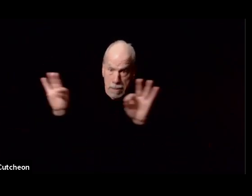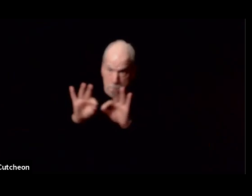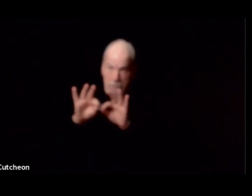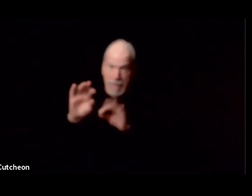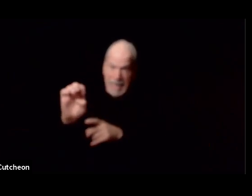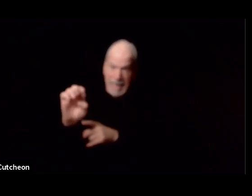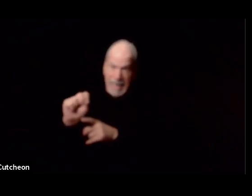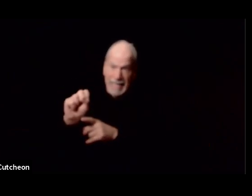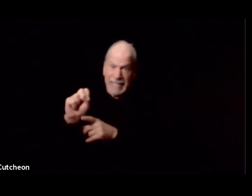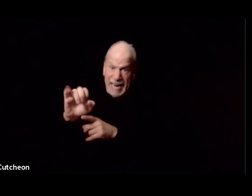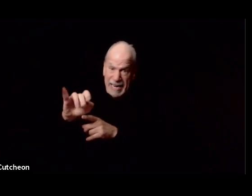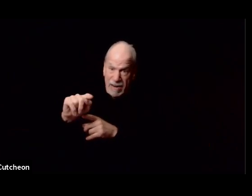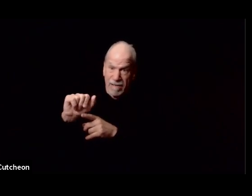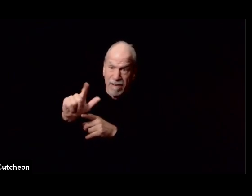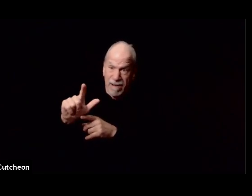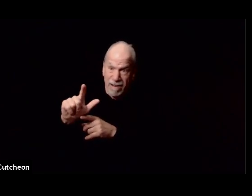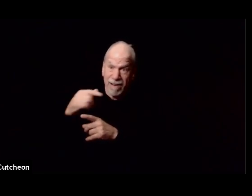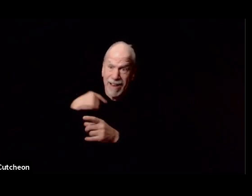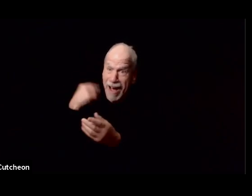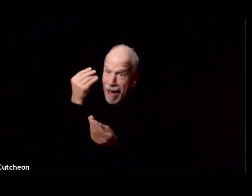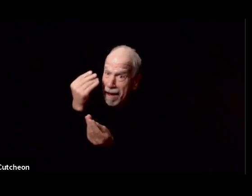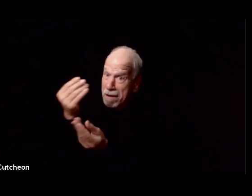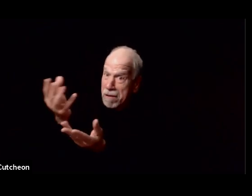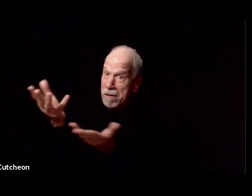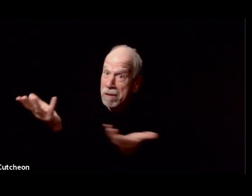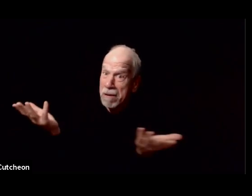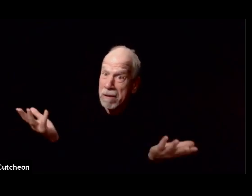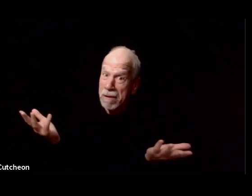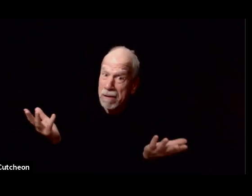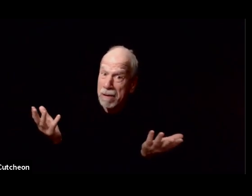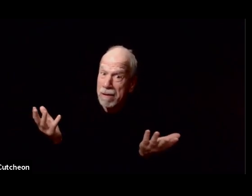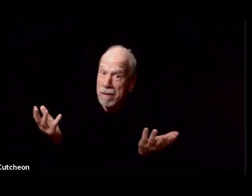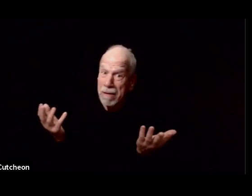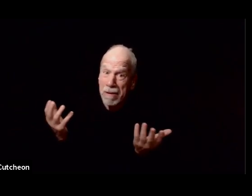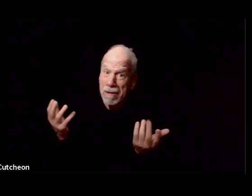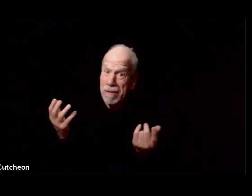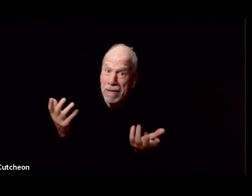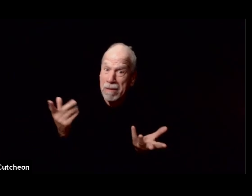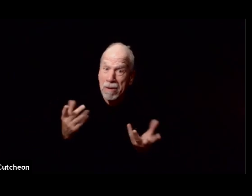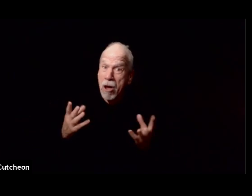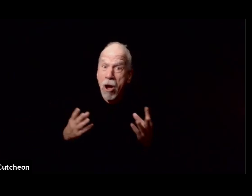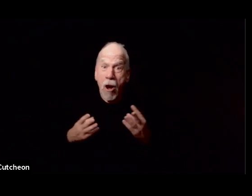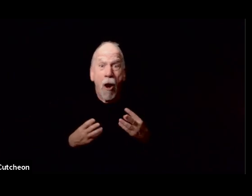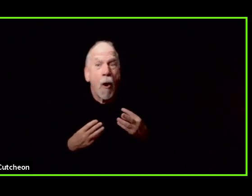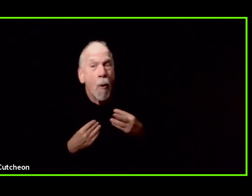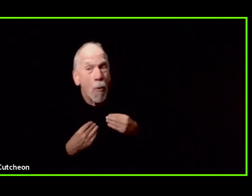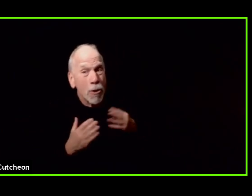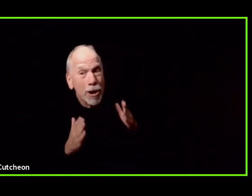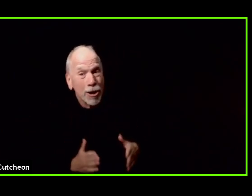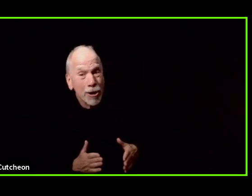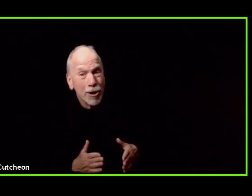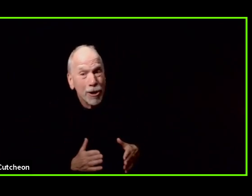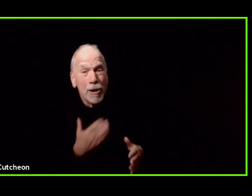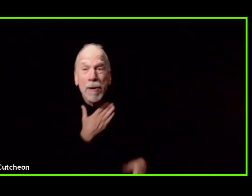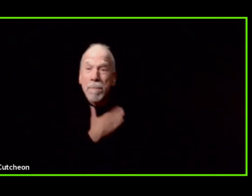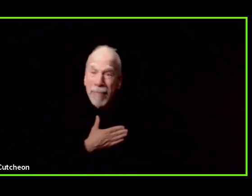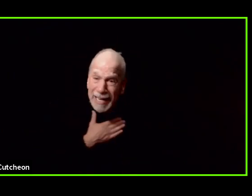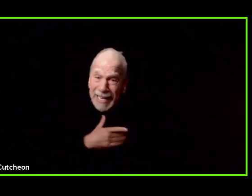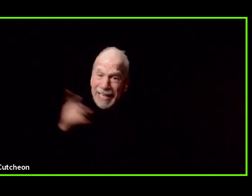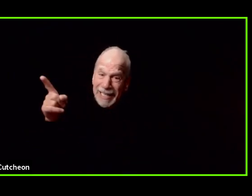encouraging them to be aware of the executive order and of the rules to make sure they're